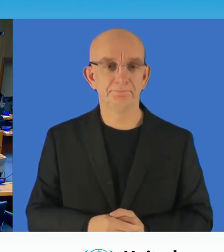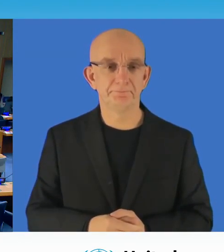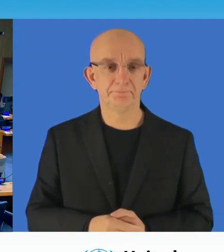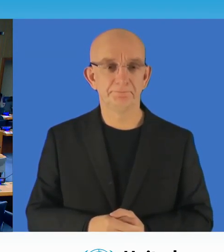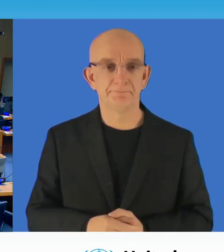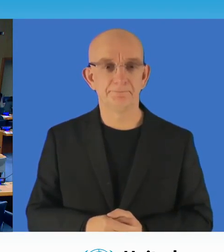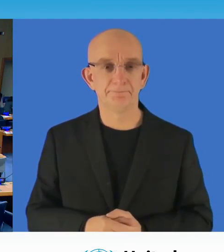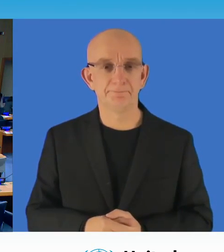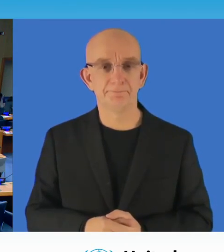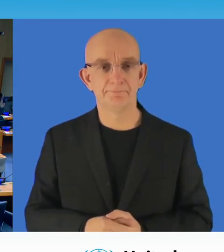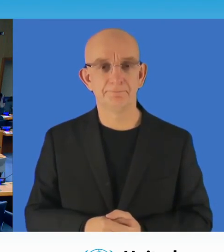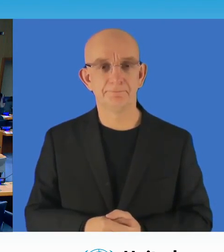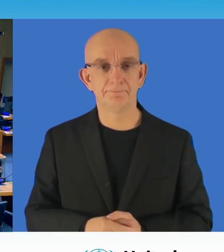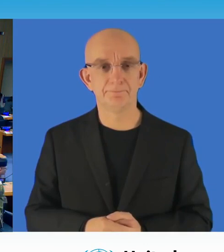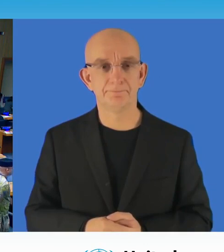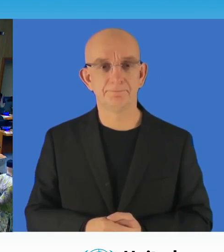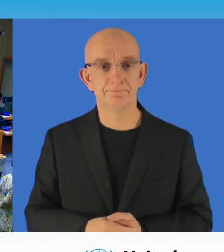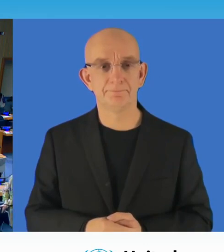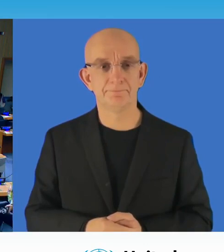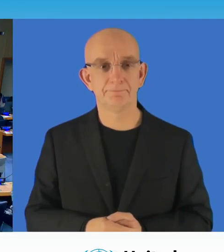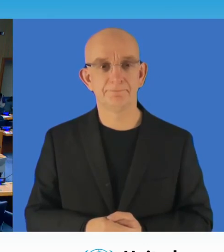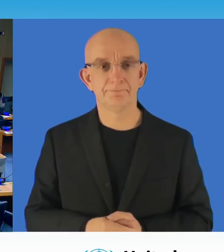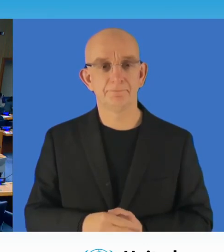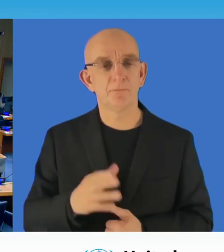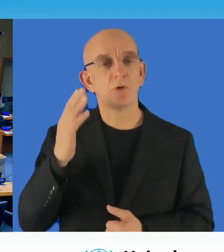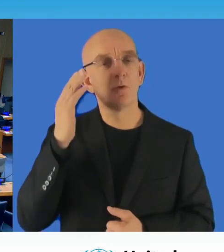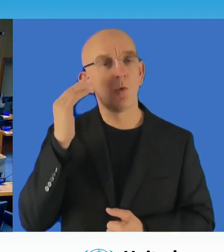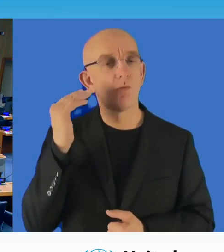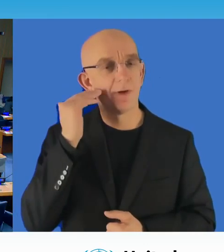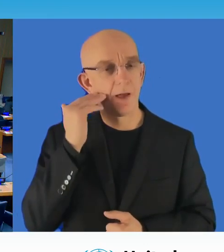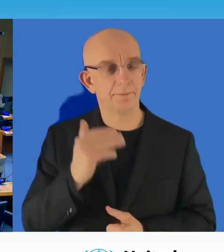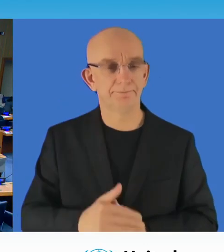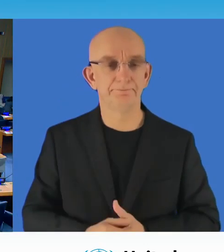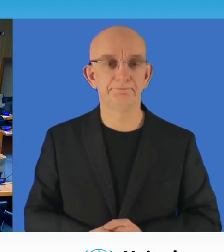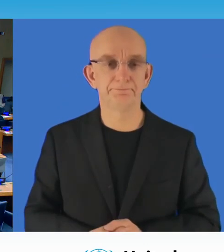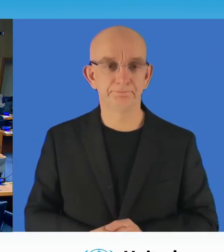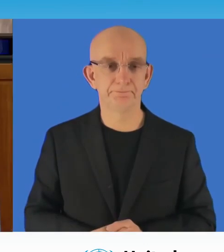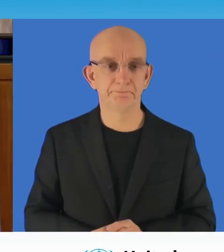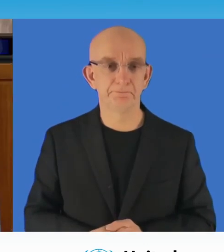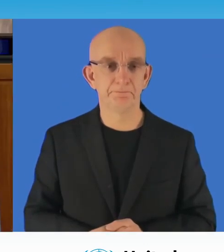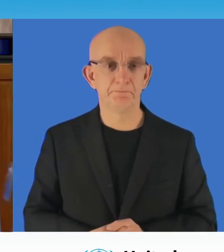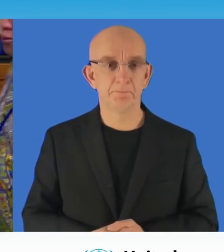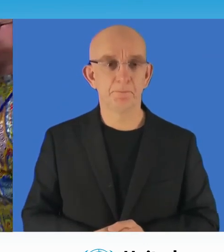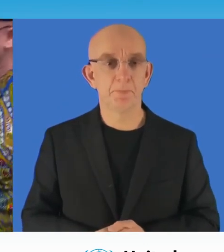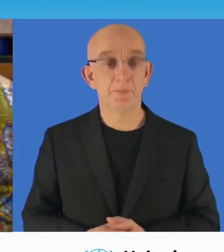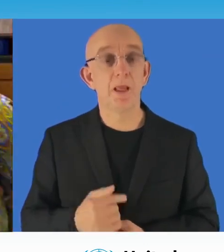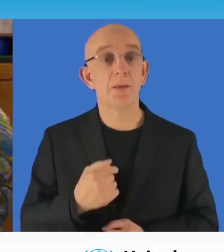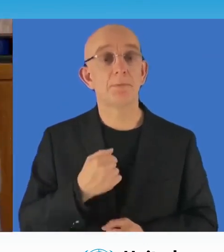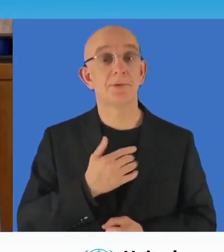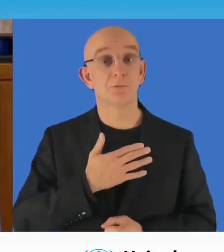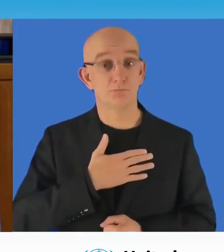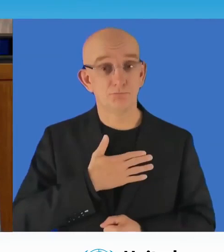I honor to represent the Republic of Korea at the 17 session of their conference of State Paris to